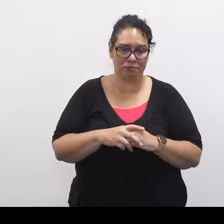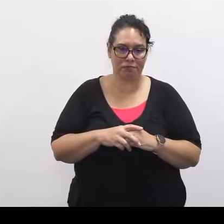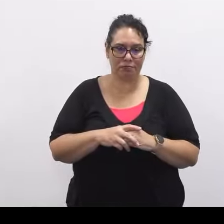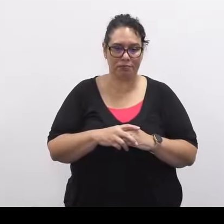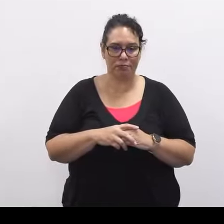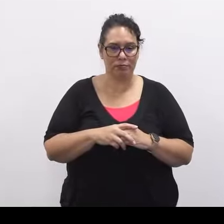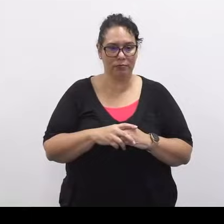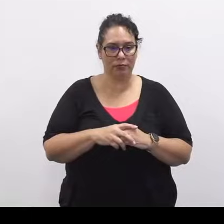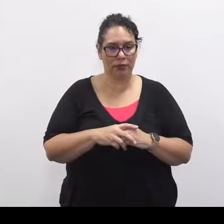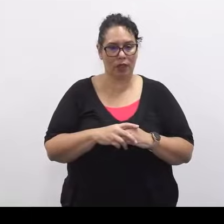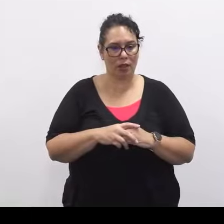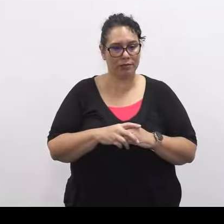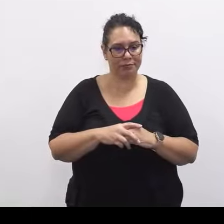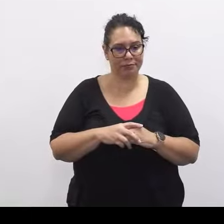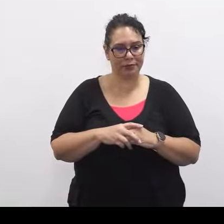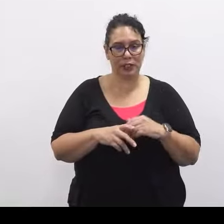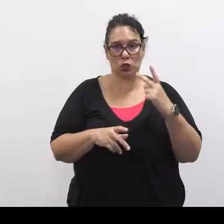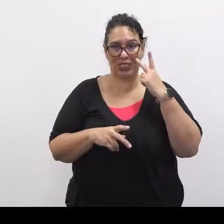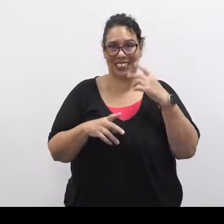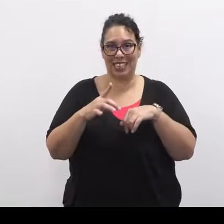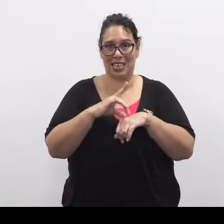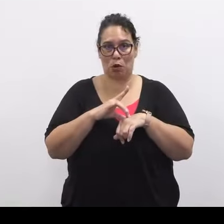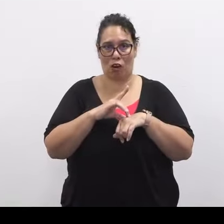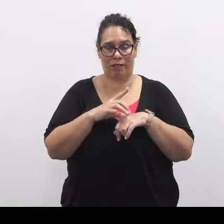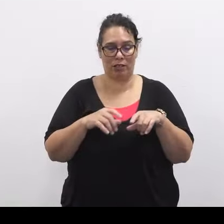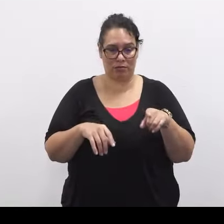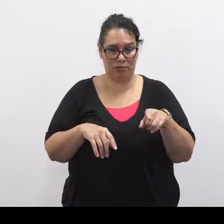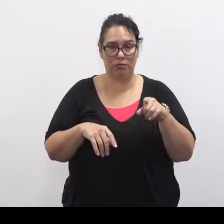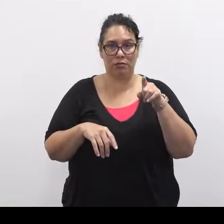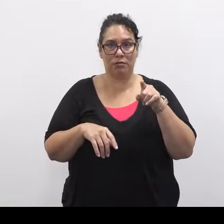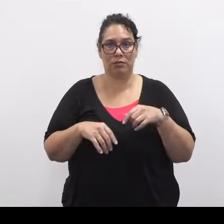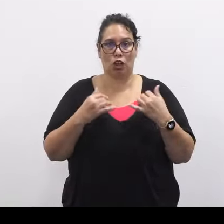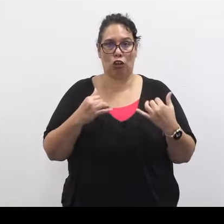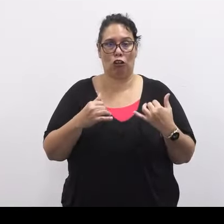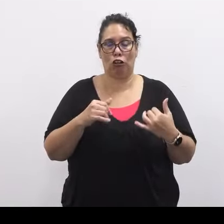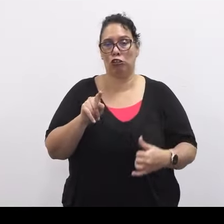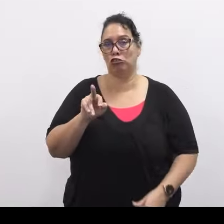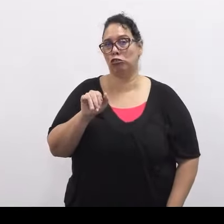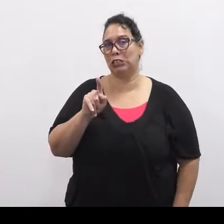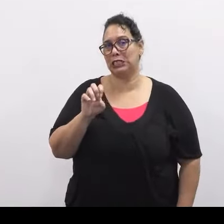So if you look at our demographics and if we look at our current trustee areas,